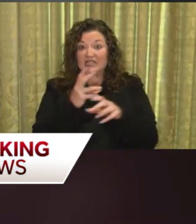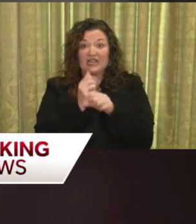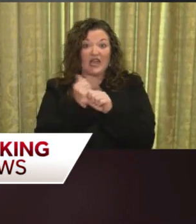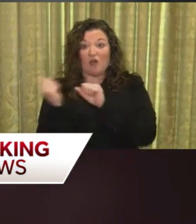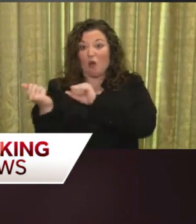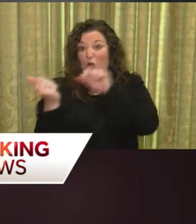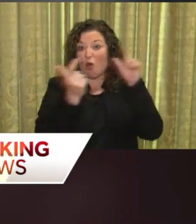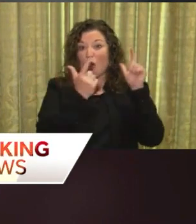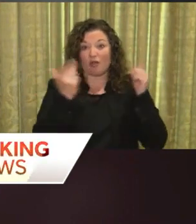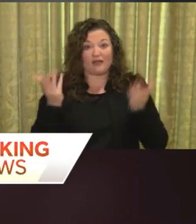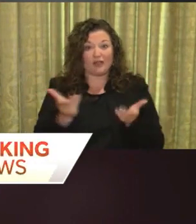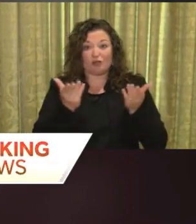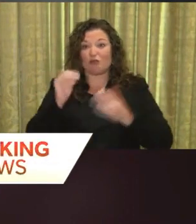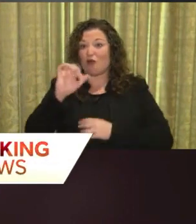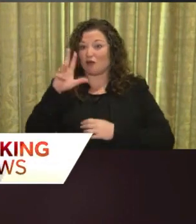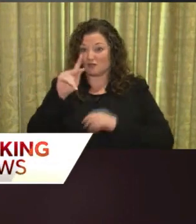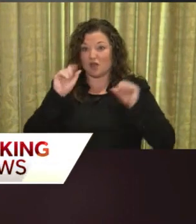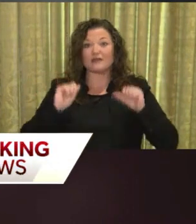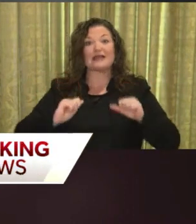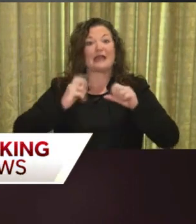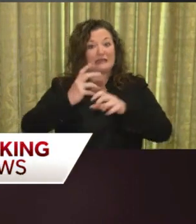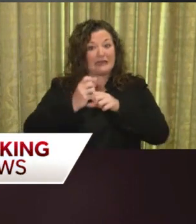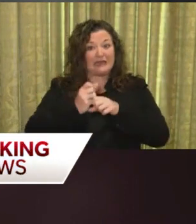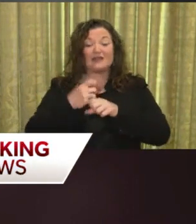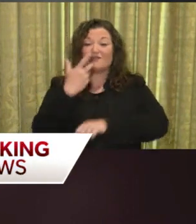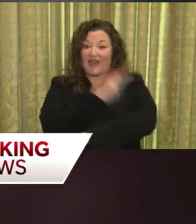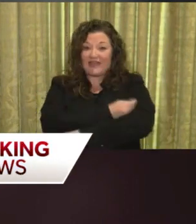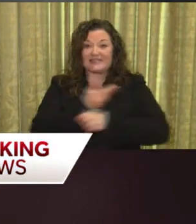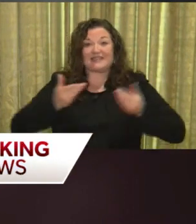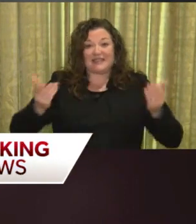AND SO TAYOD VACCINES ARE AVAILABLE AND READY AND